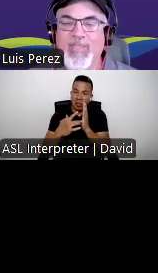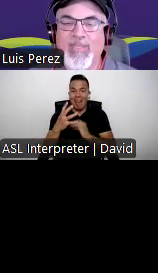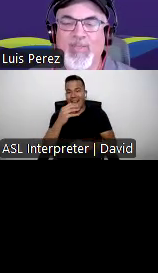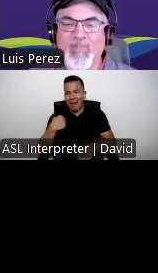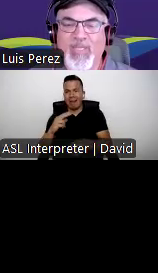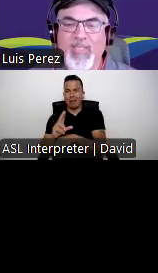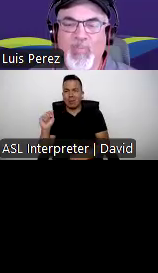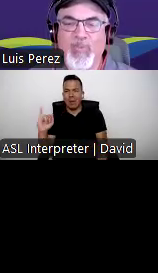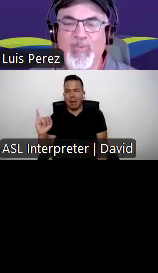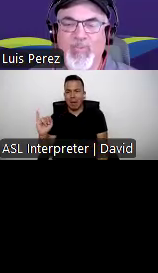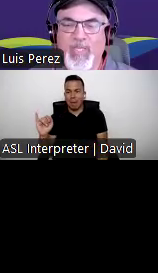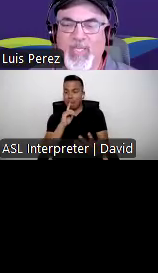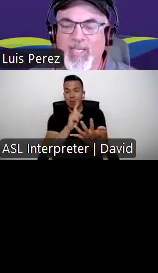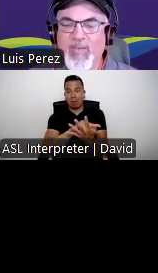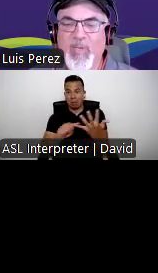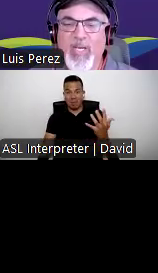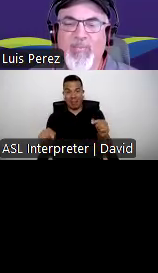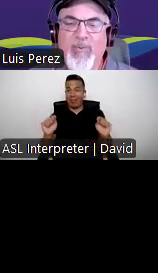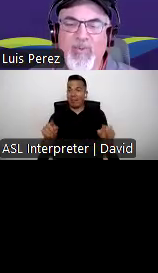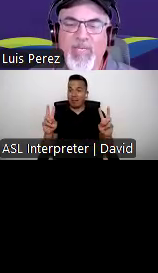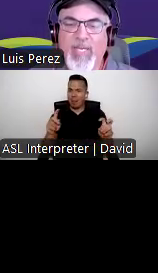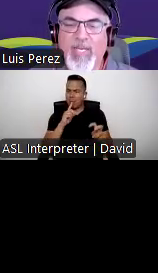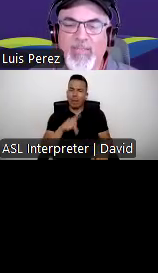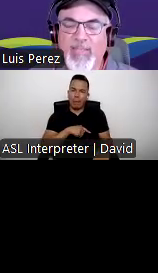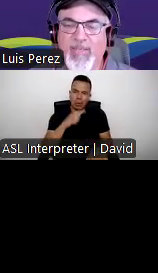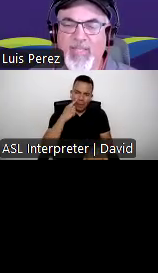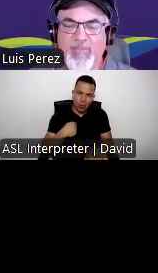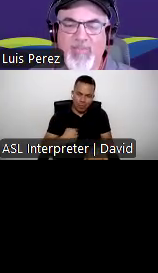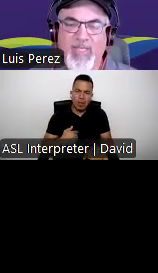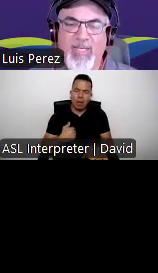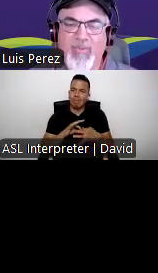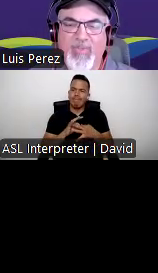this is something that is personal to me beyond my role at CAST. It's something that I use in